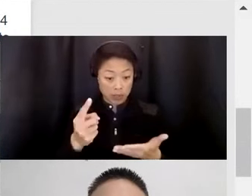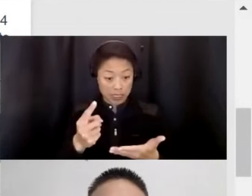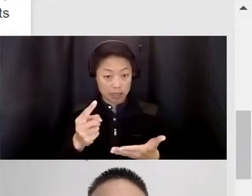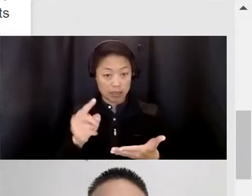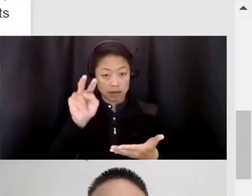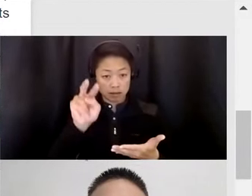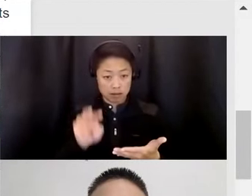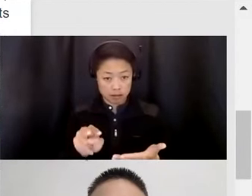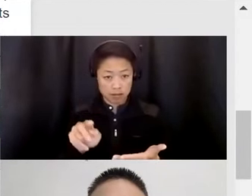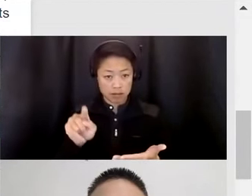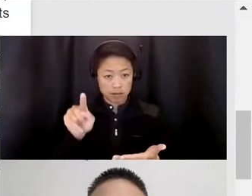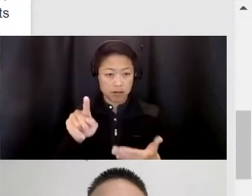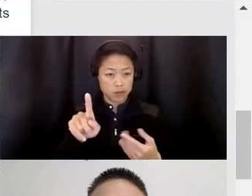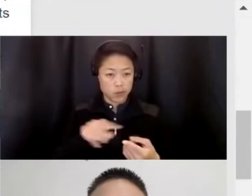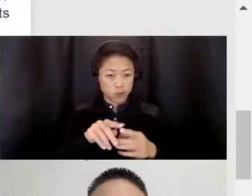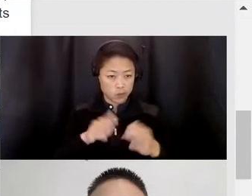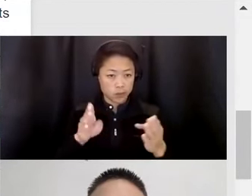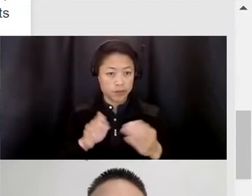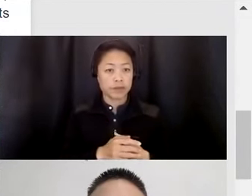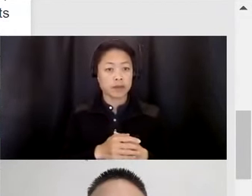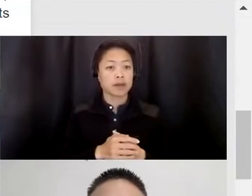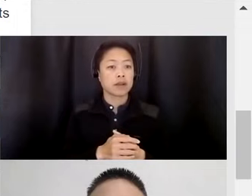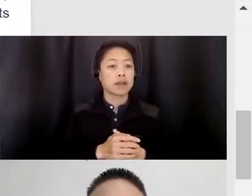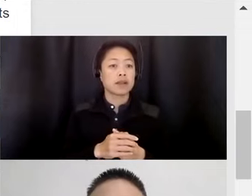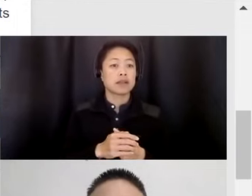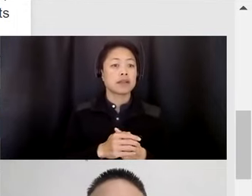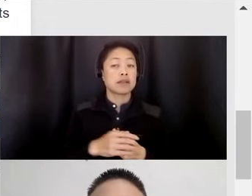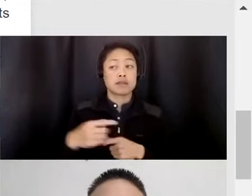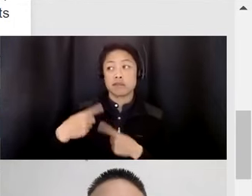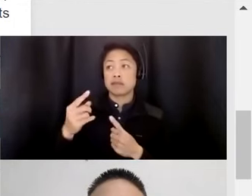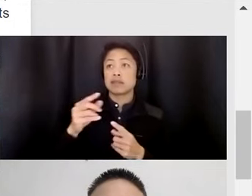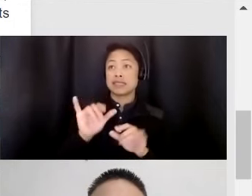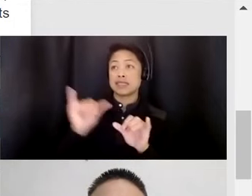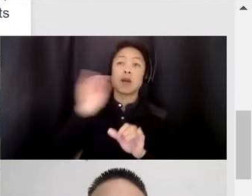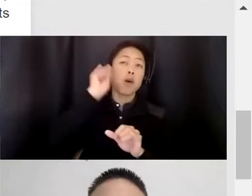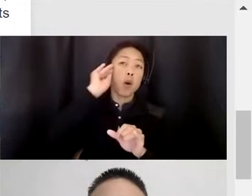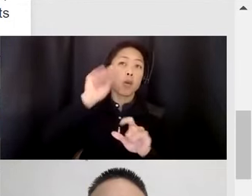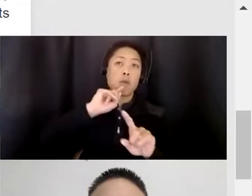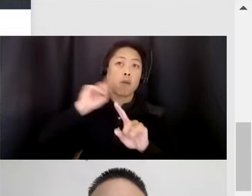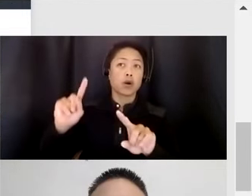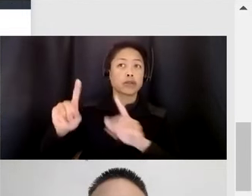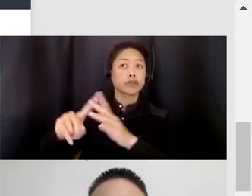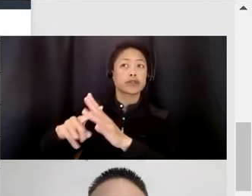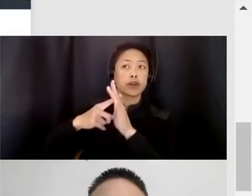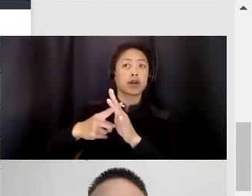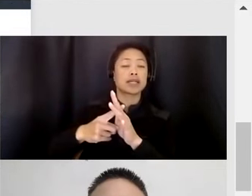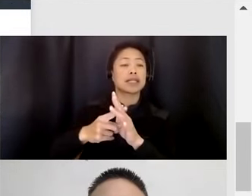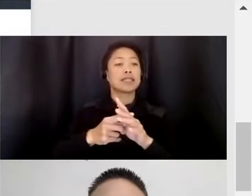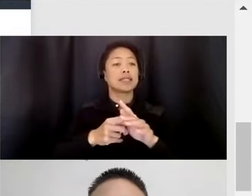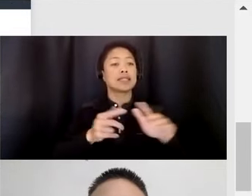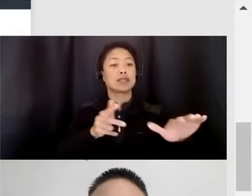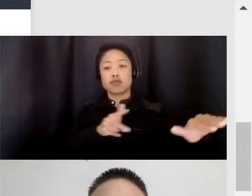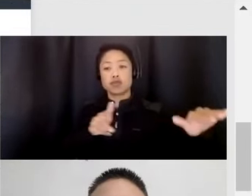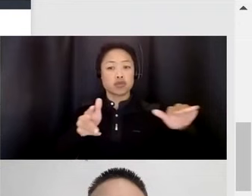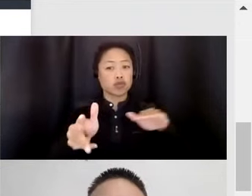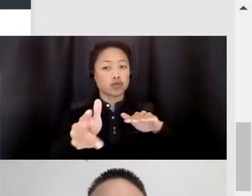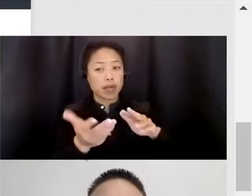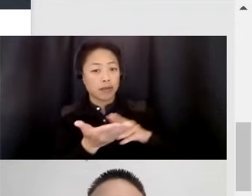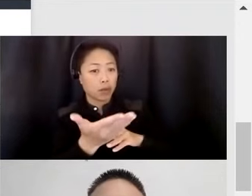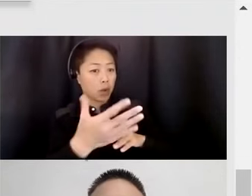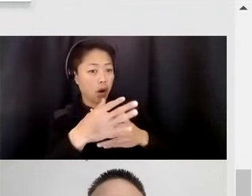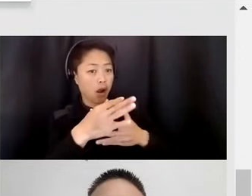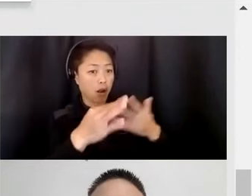stay for two weeks, get meals and behavioral health support if you’re eligible to enroll